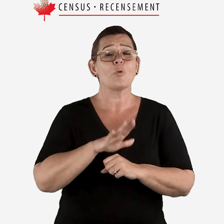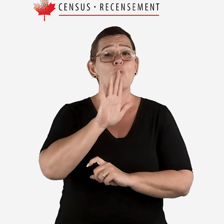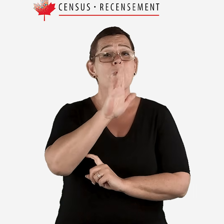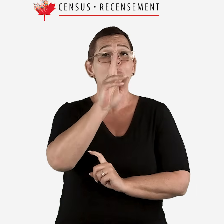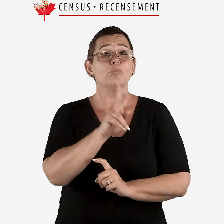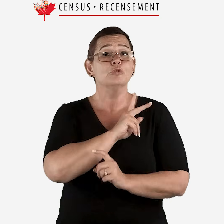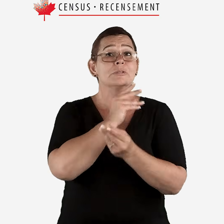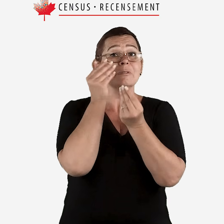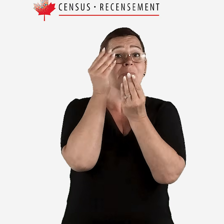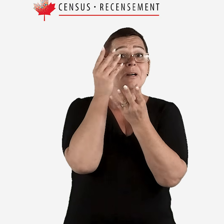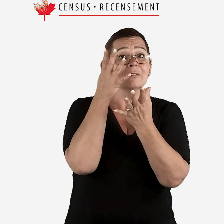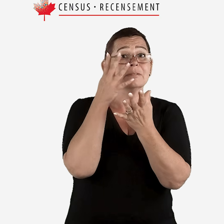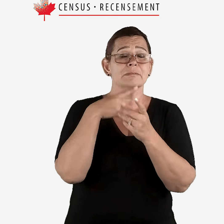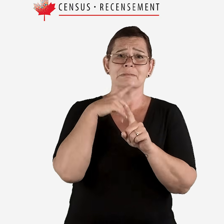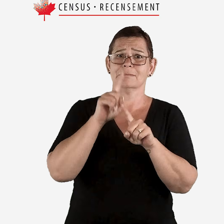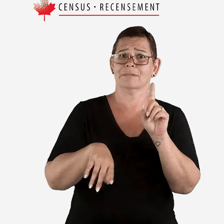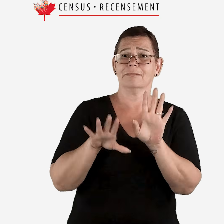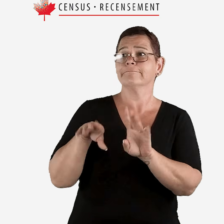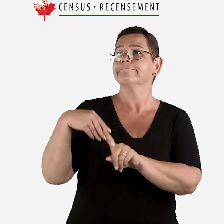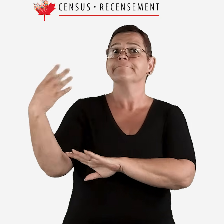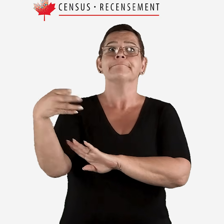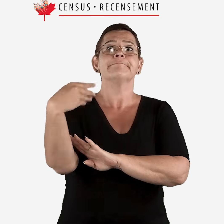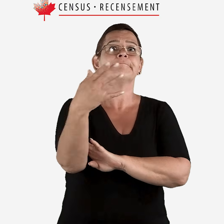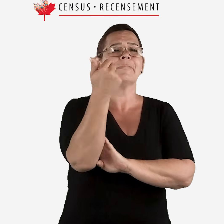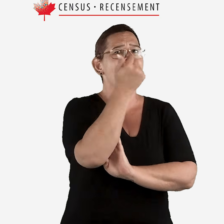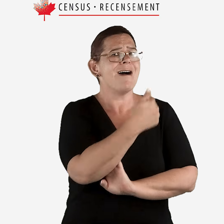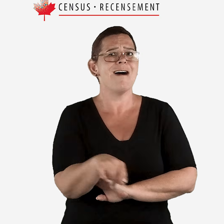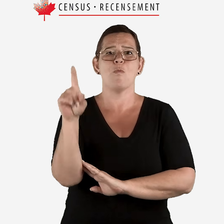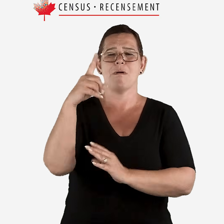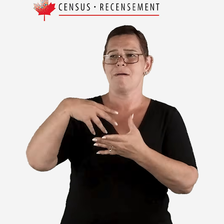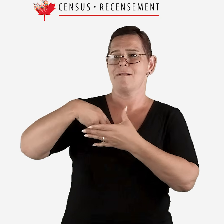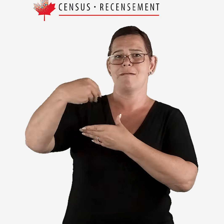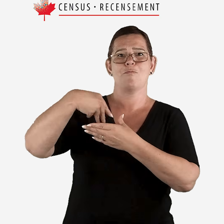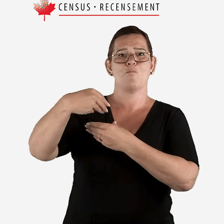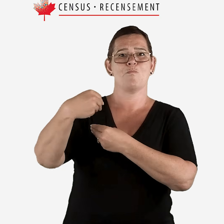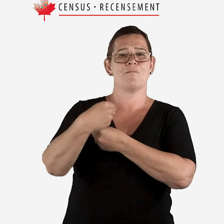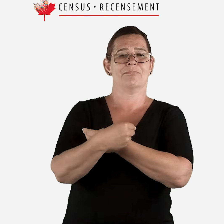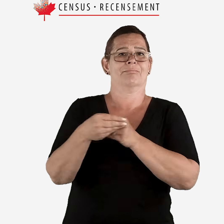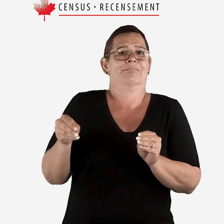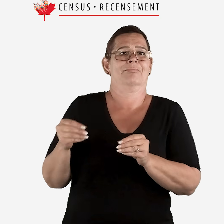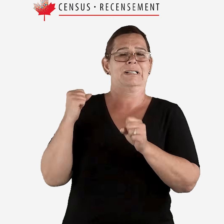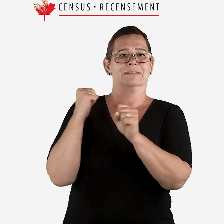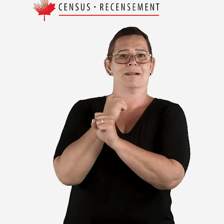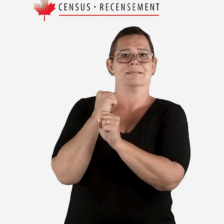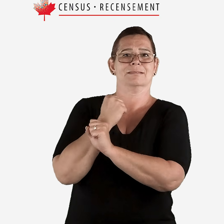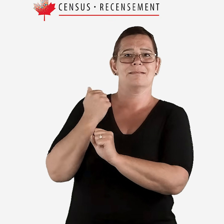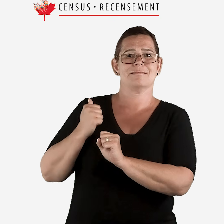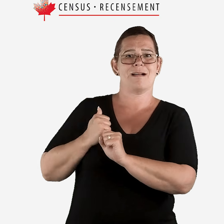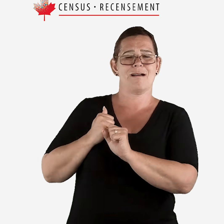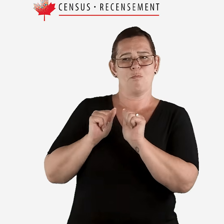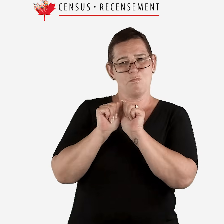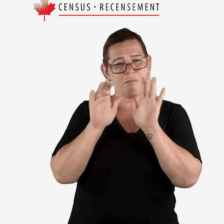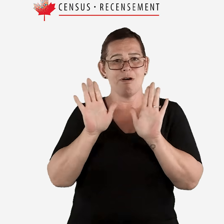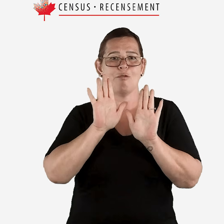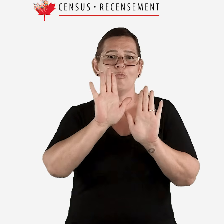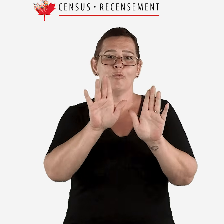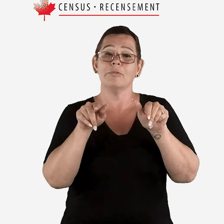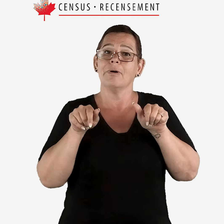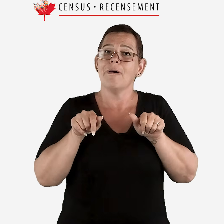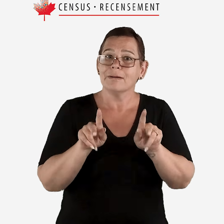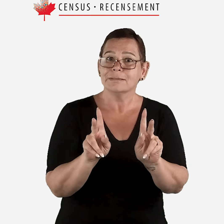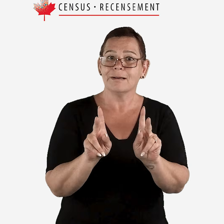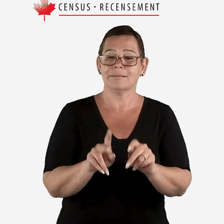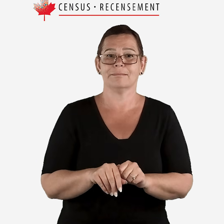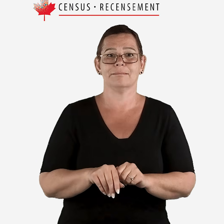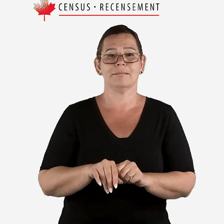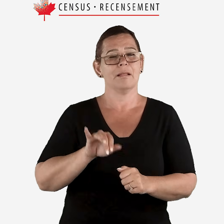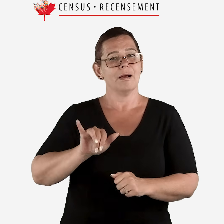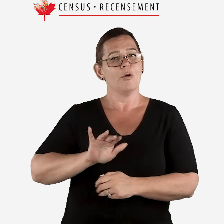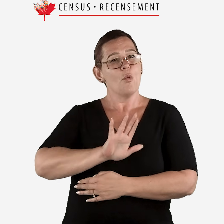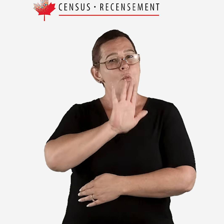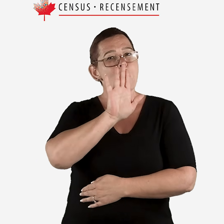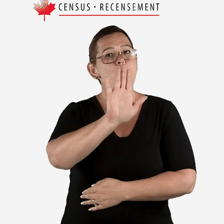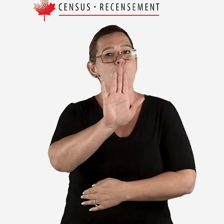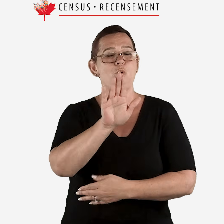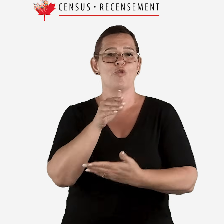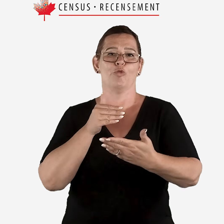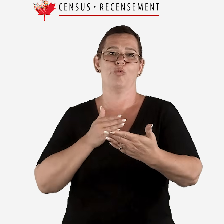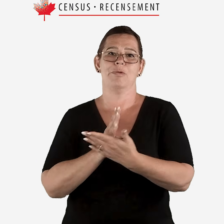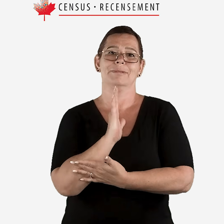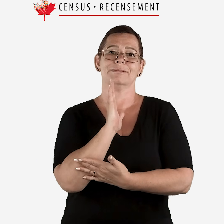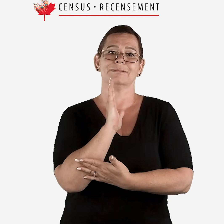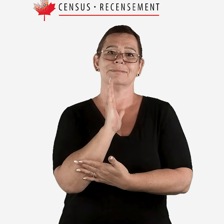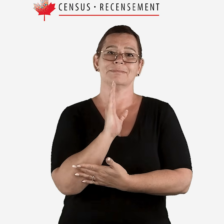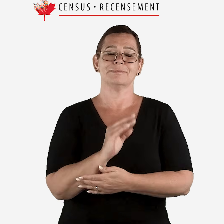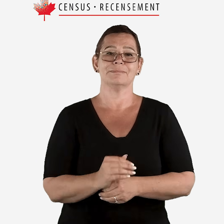Your personal information cannot be given to anyone outside Statistics Canada without your consent. This is your right.